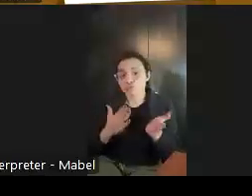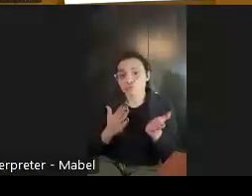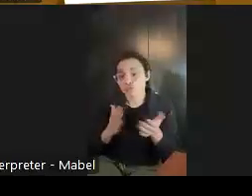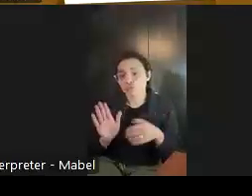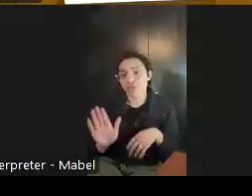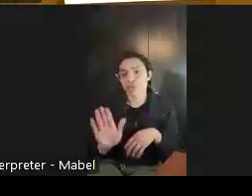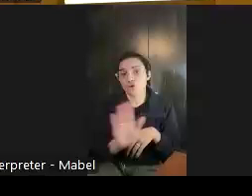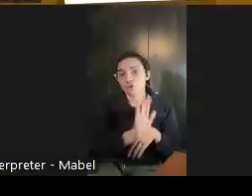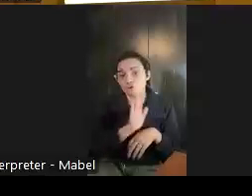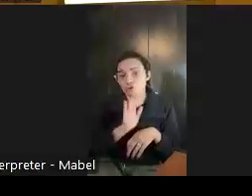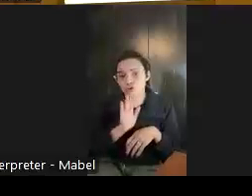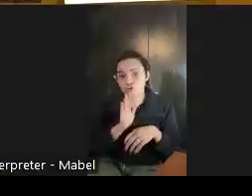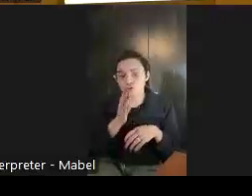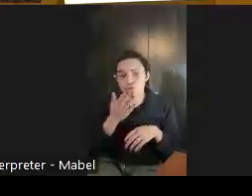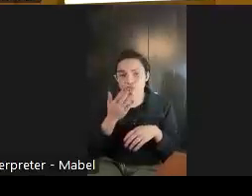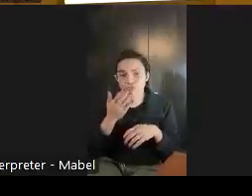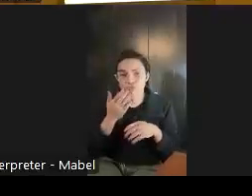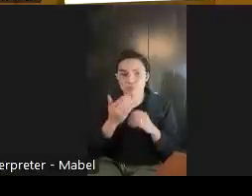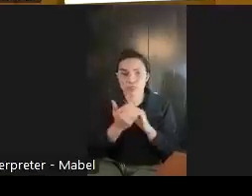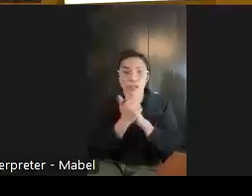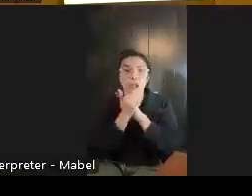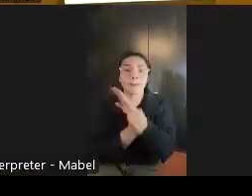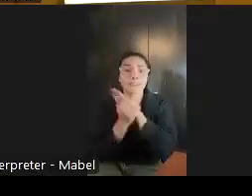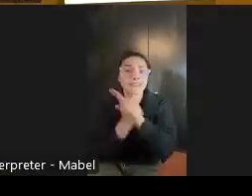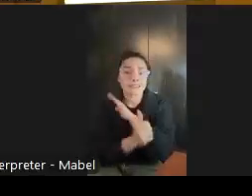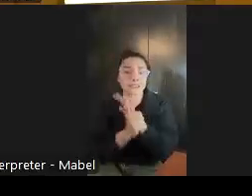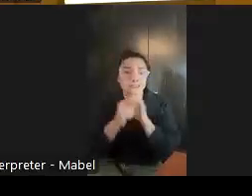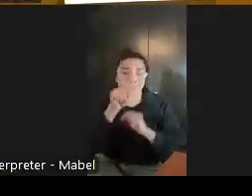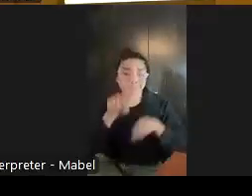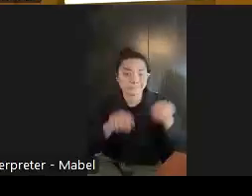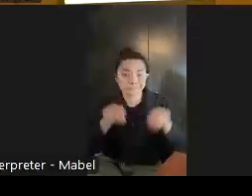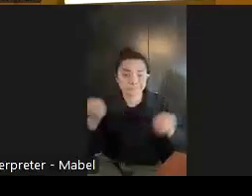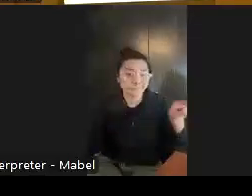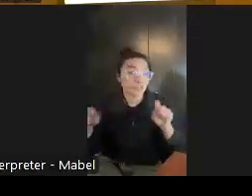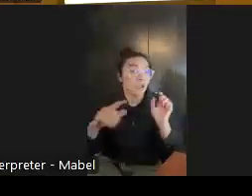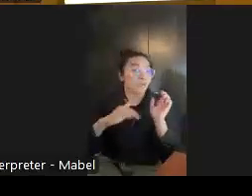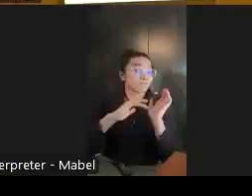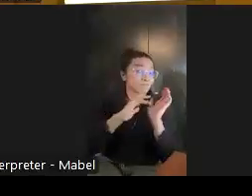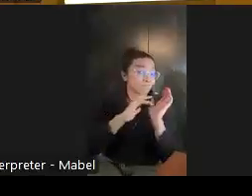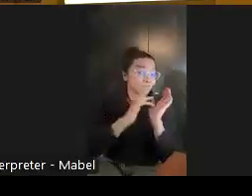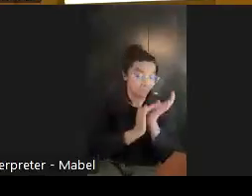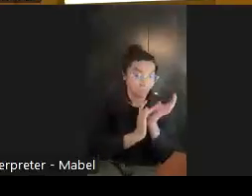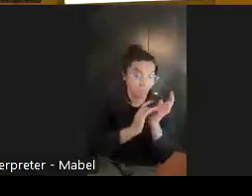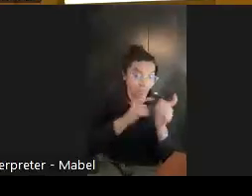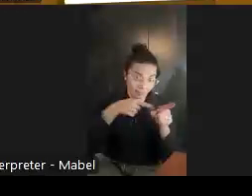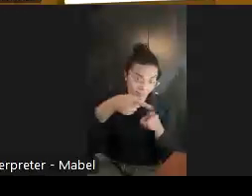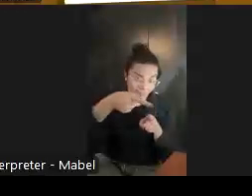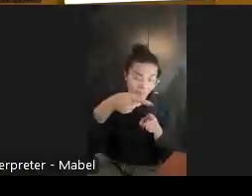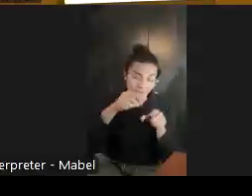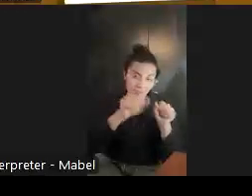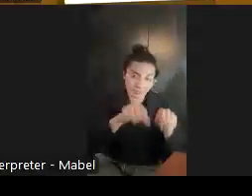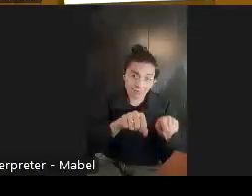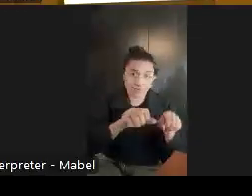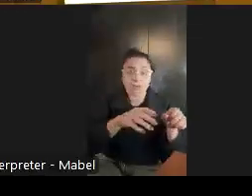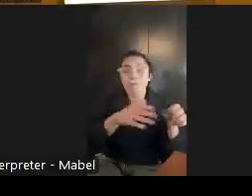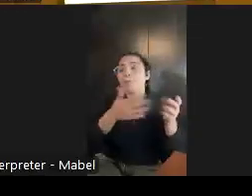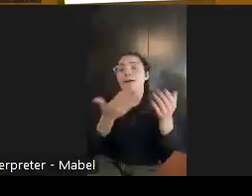psychological comp competencies but also uh the capacity to have dialogues to to decrease the